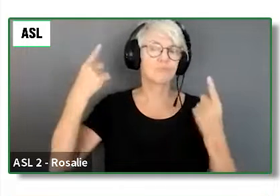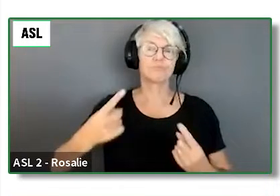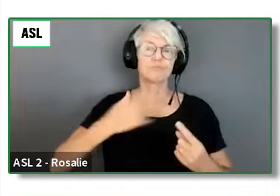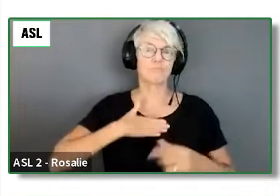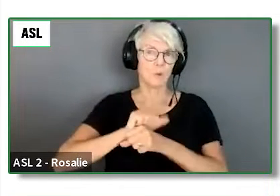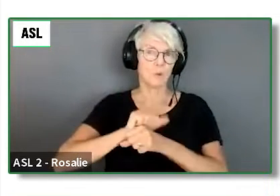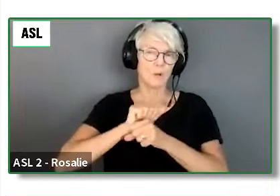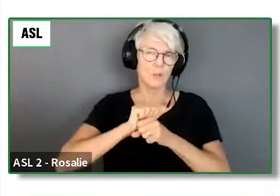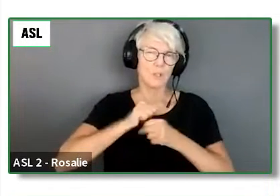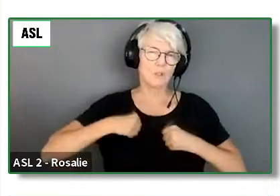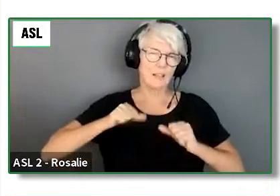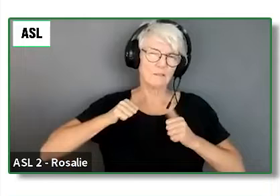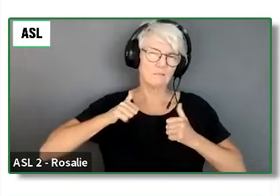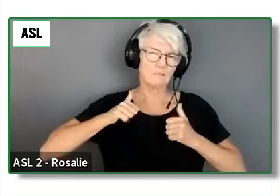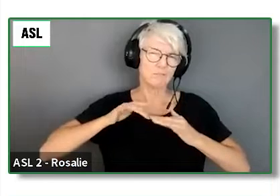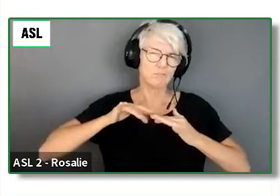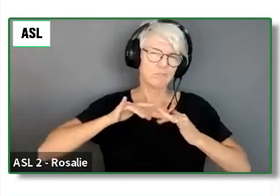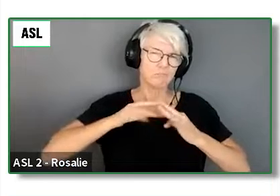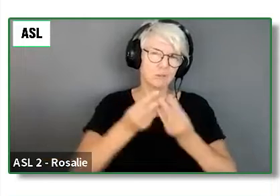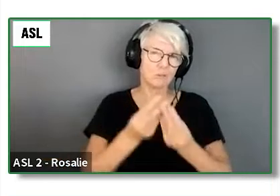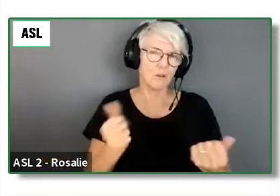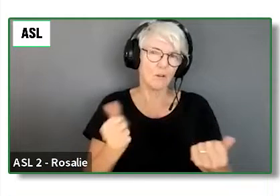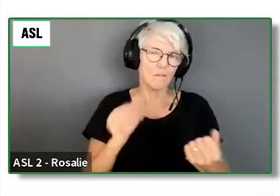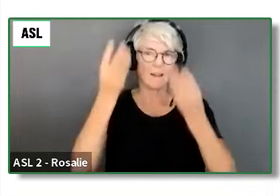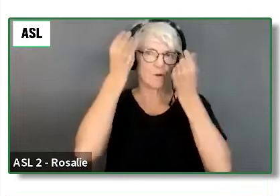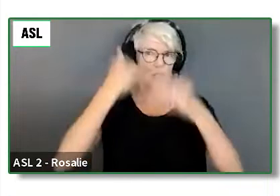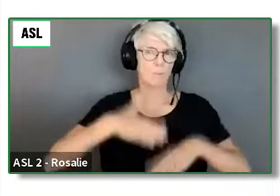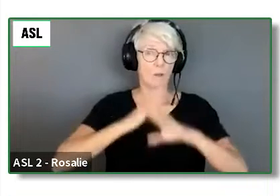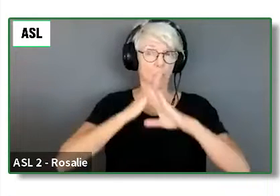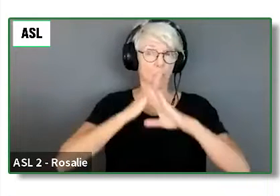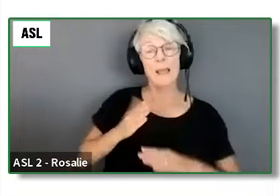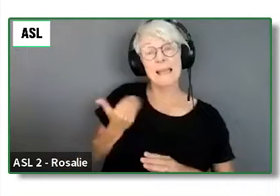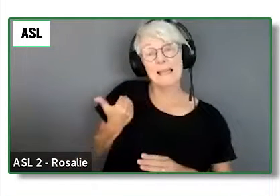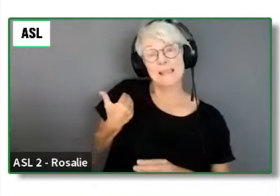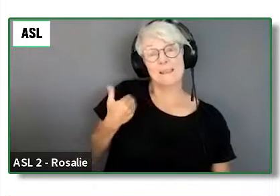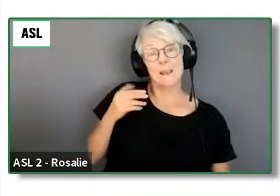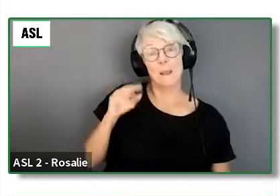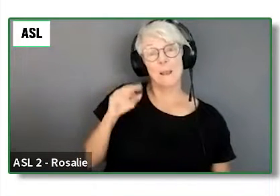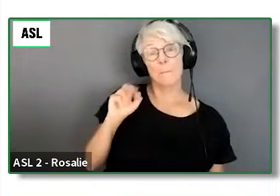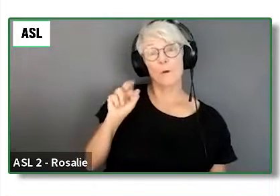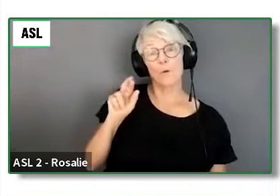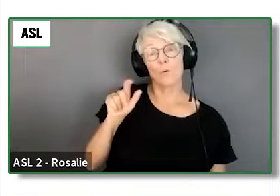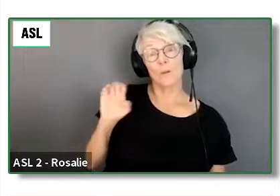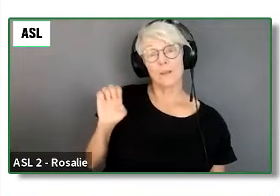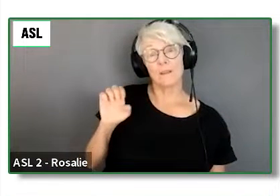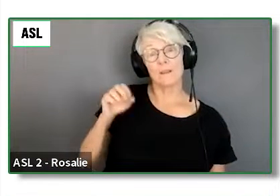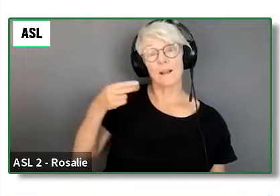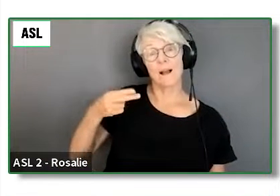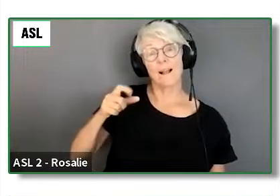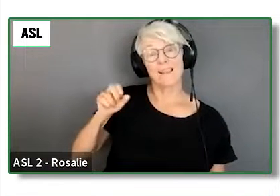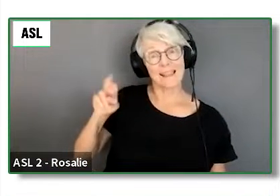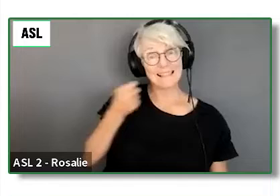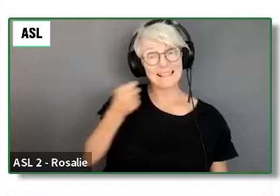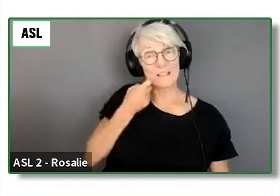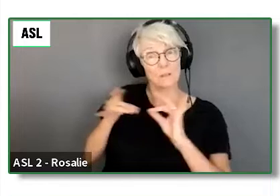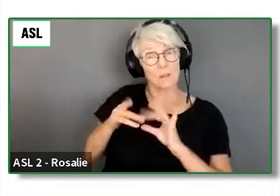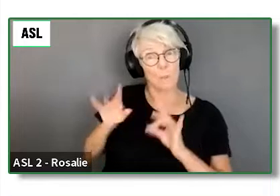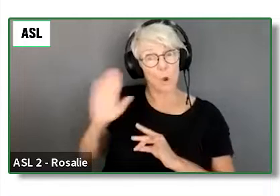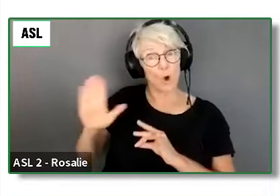I was happy to hear um Marie Hélène talk about some of their guiding principles and mention trip planning as